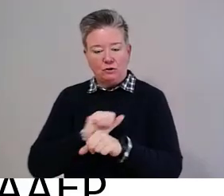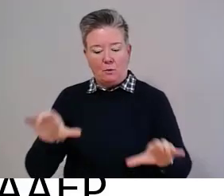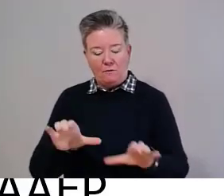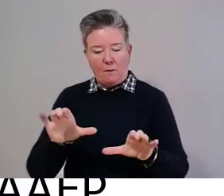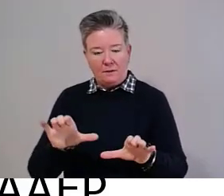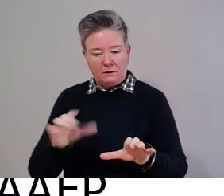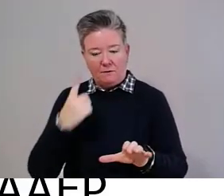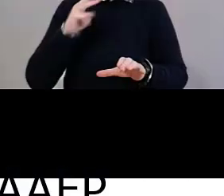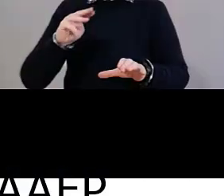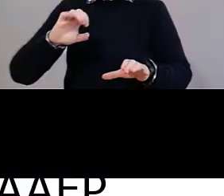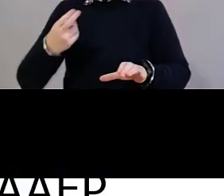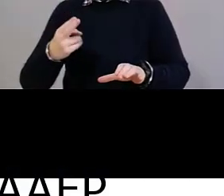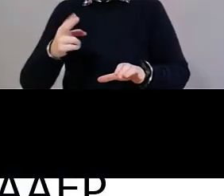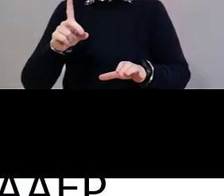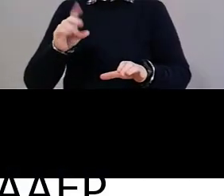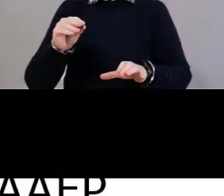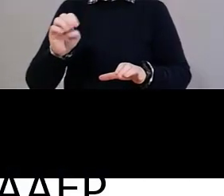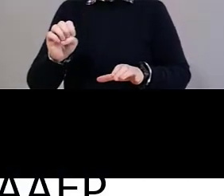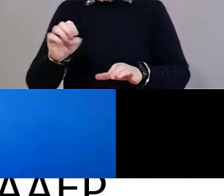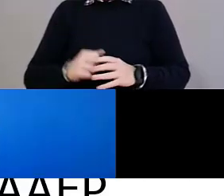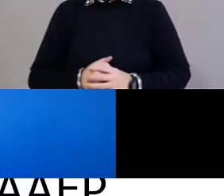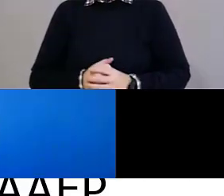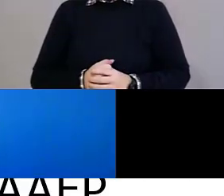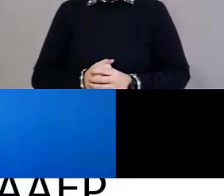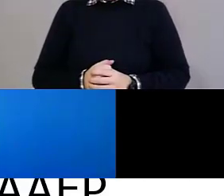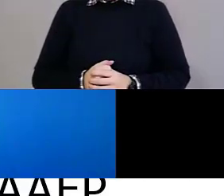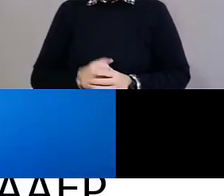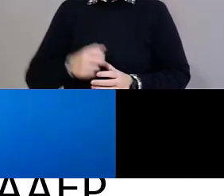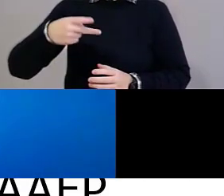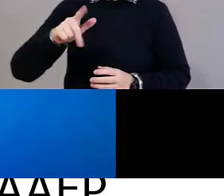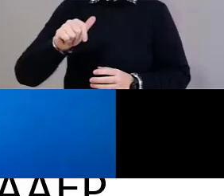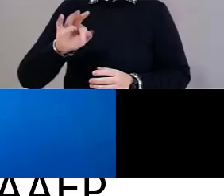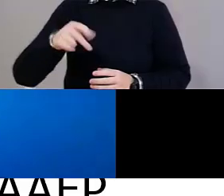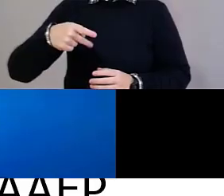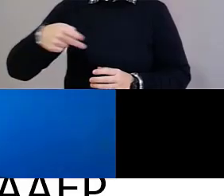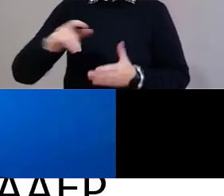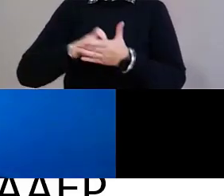from Michigan Department of Ed. PLAAFPs are a type of writing